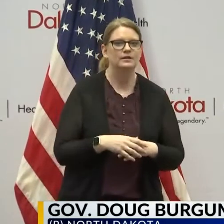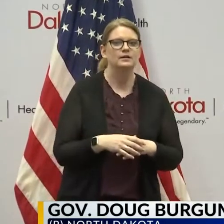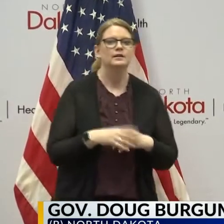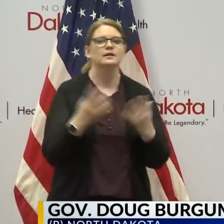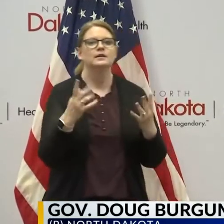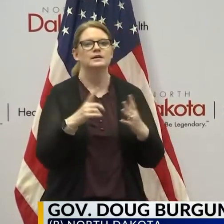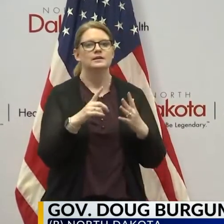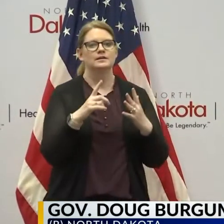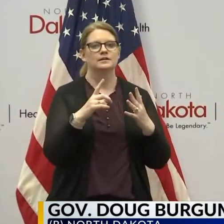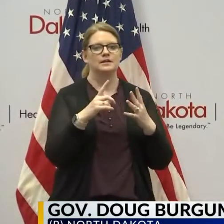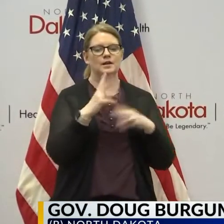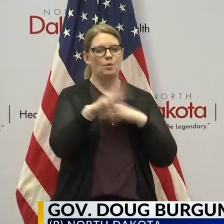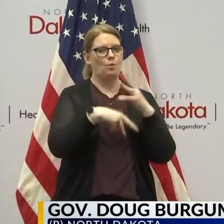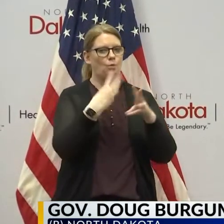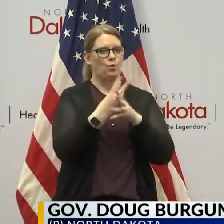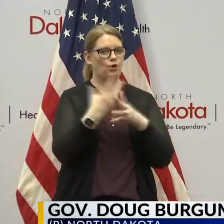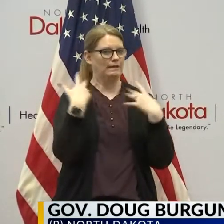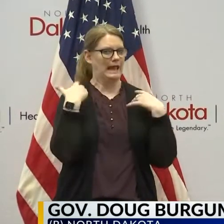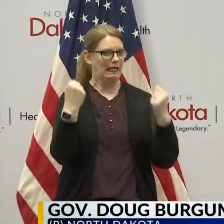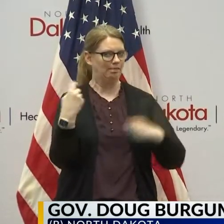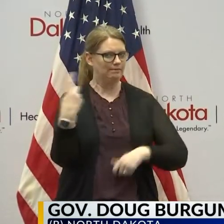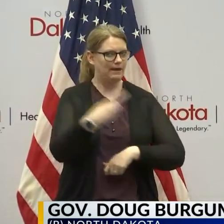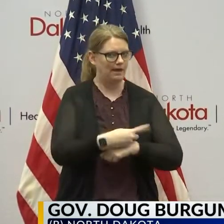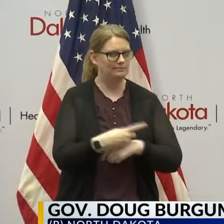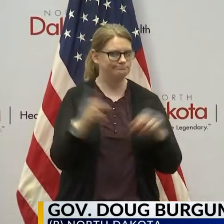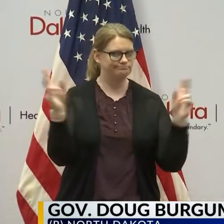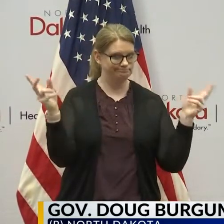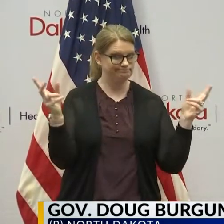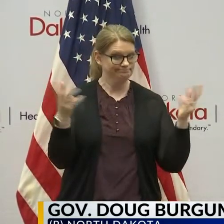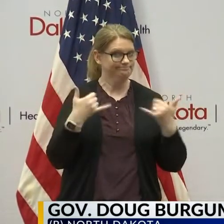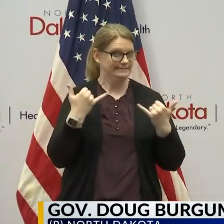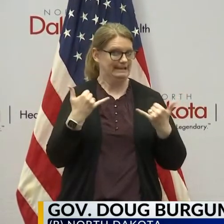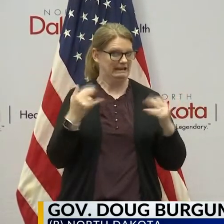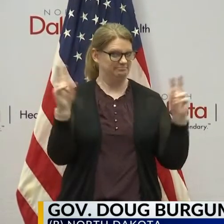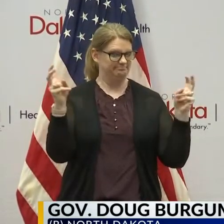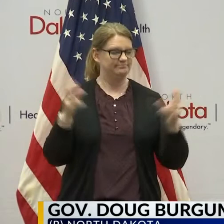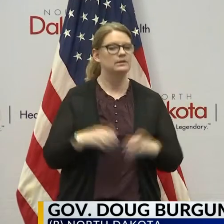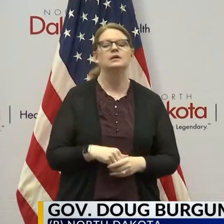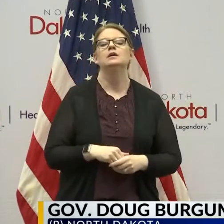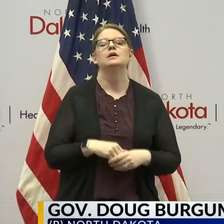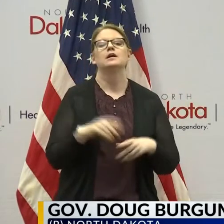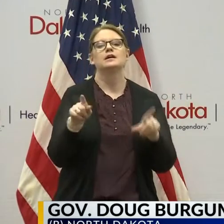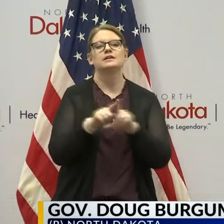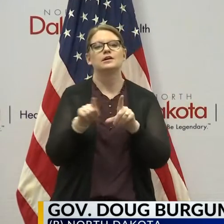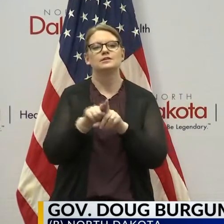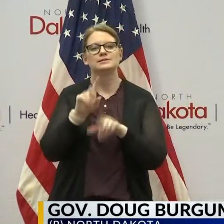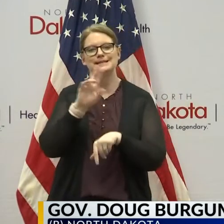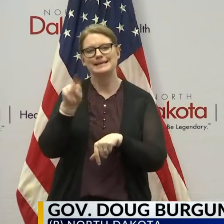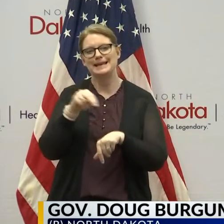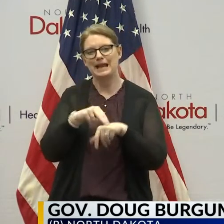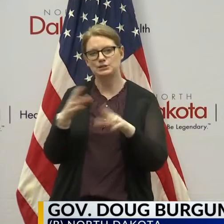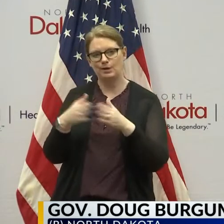REPORT. GOOD AFTERNOON NORTH DAKOTA. IT IS FITTING WE ARE ALL HERE